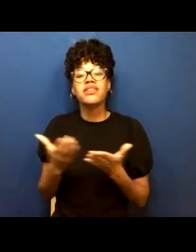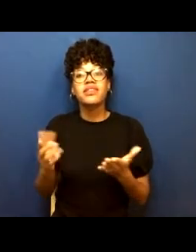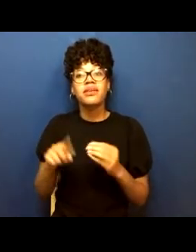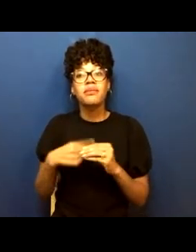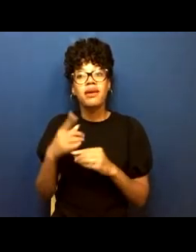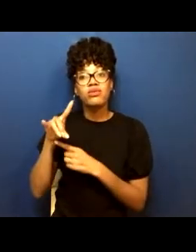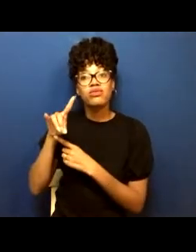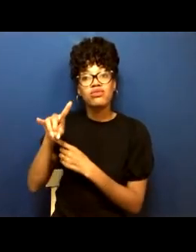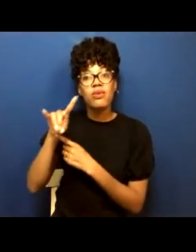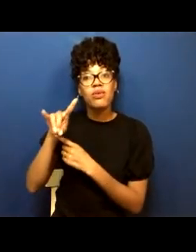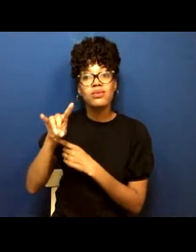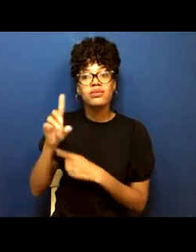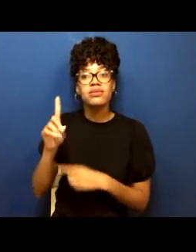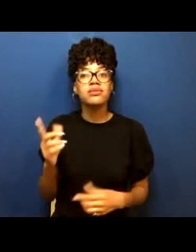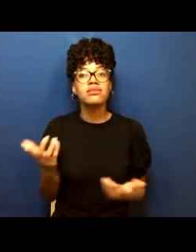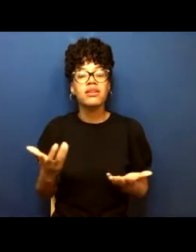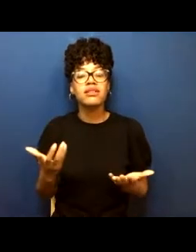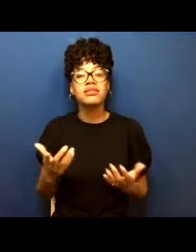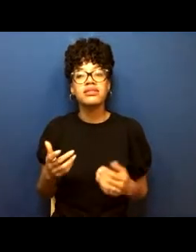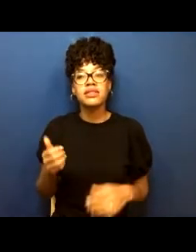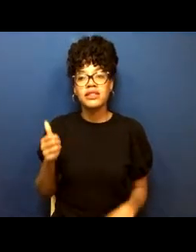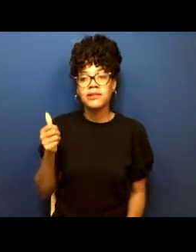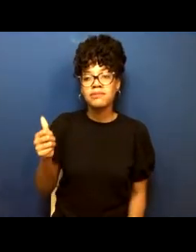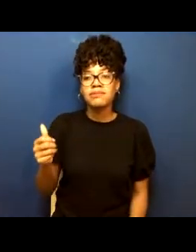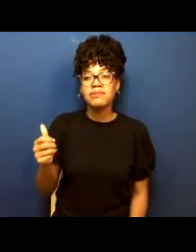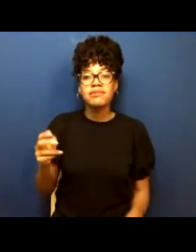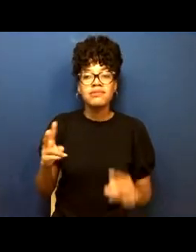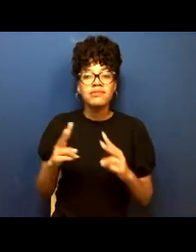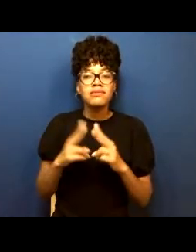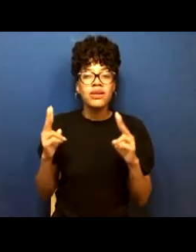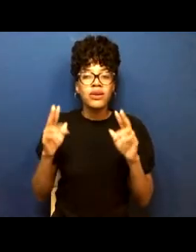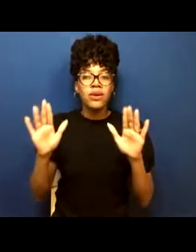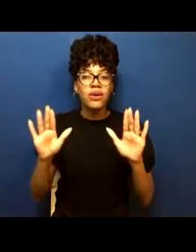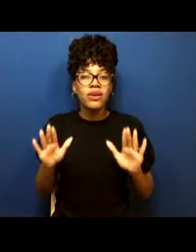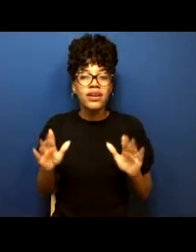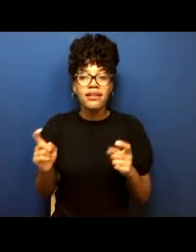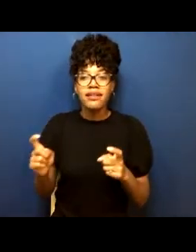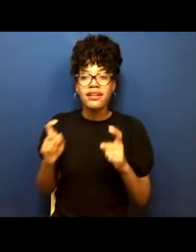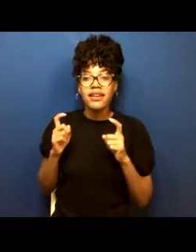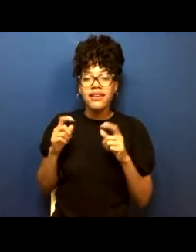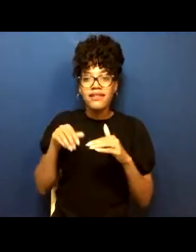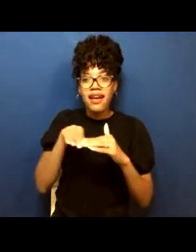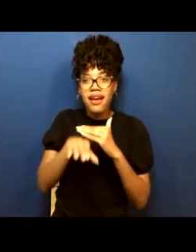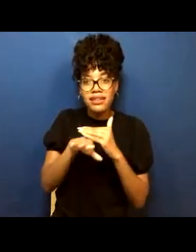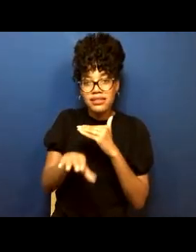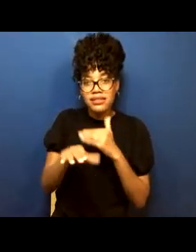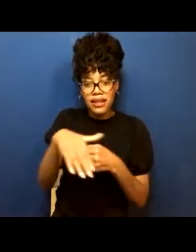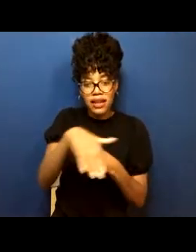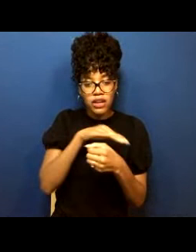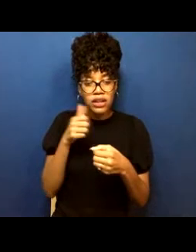Obviously, as I talked about is they are really great to get us access to areas that are really hard to reach and really remote.